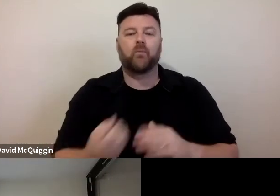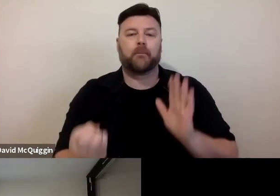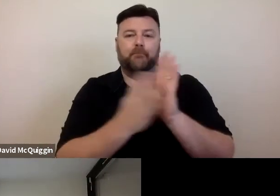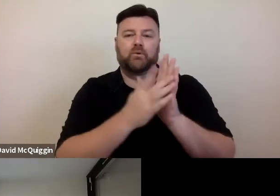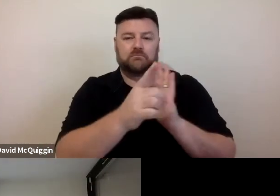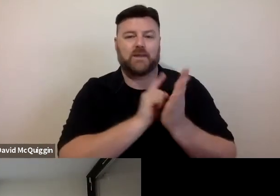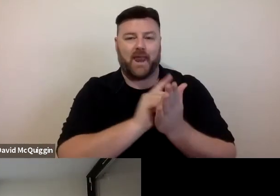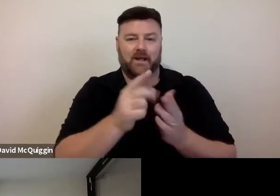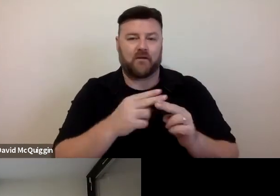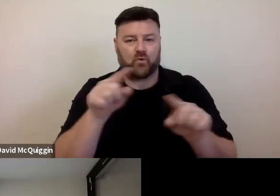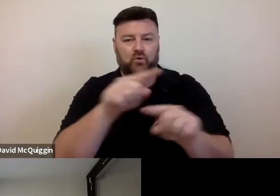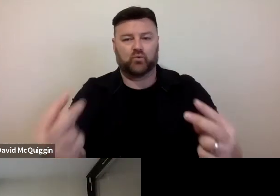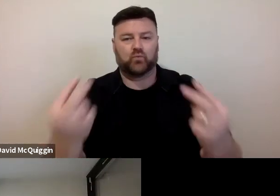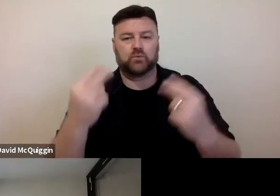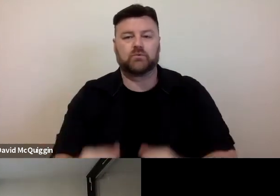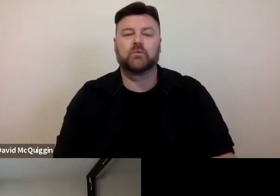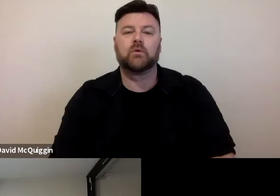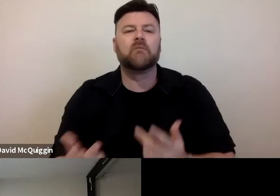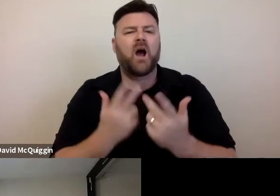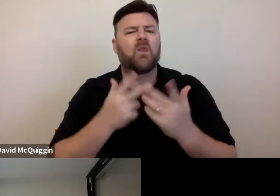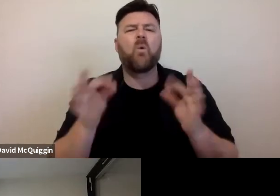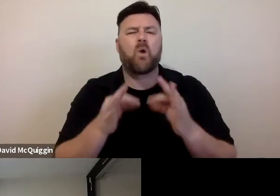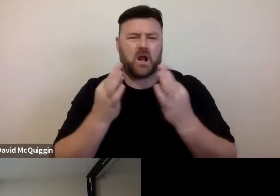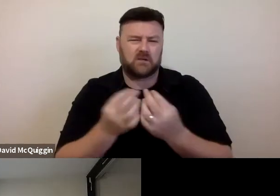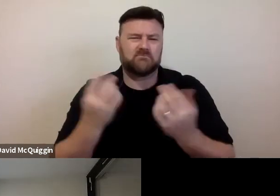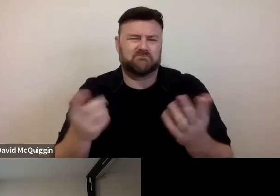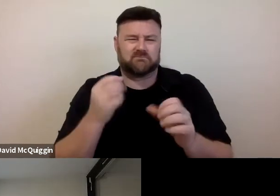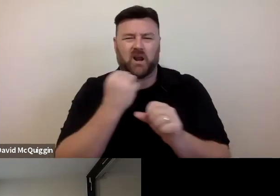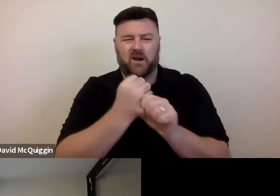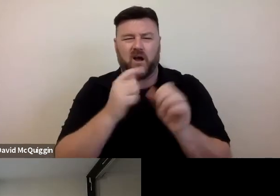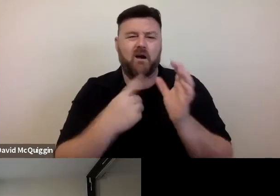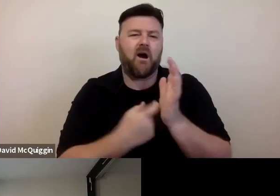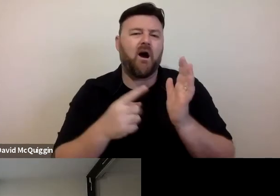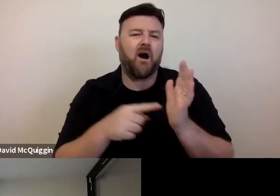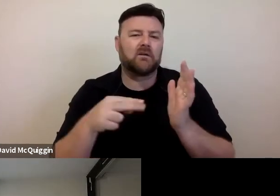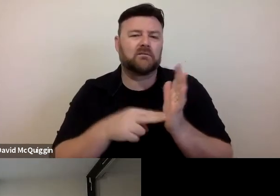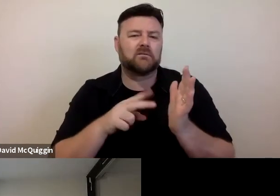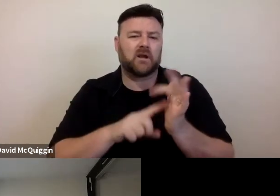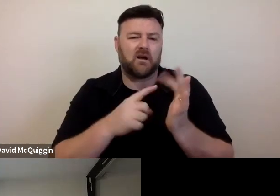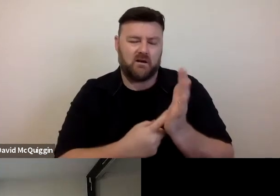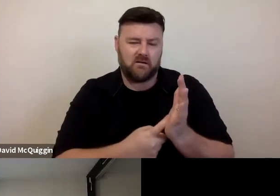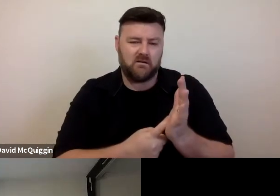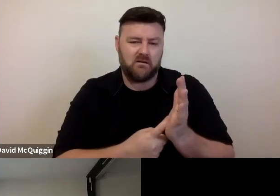there's an organisation like Gartner that have done a lot of